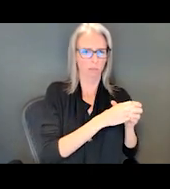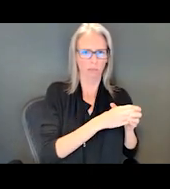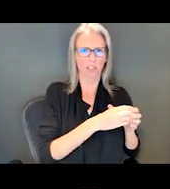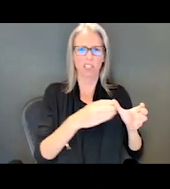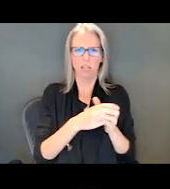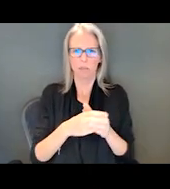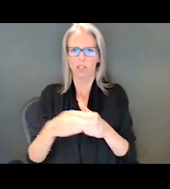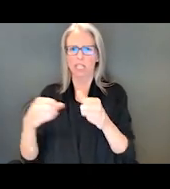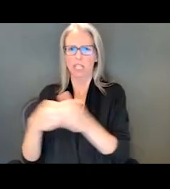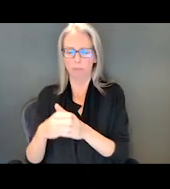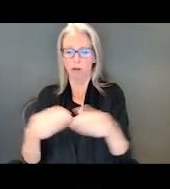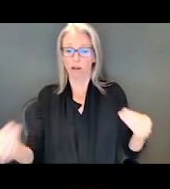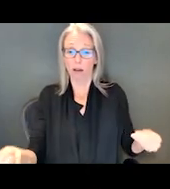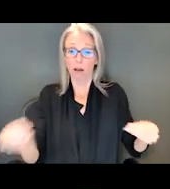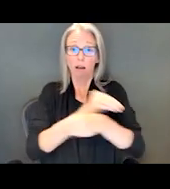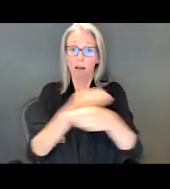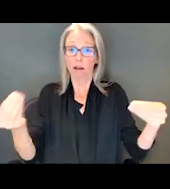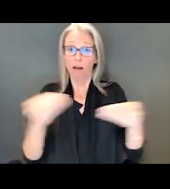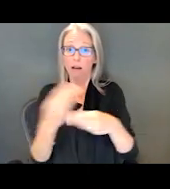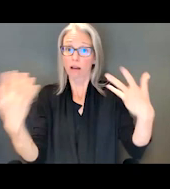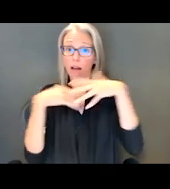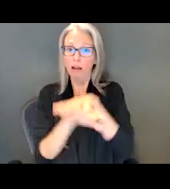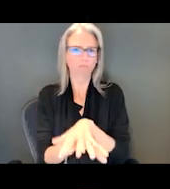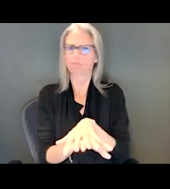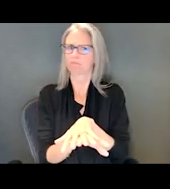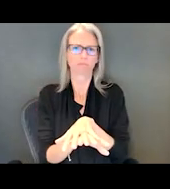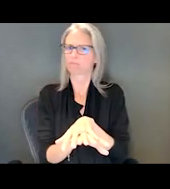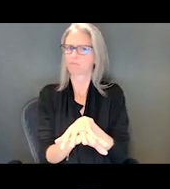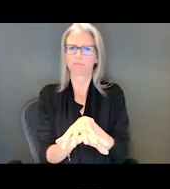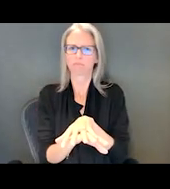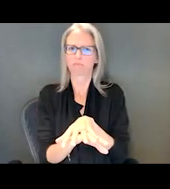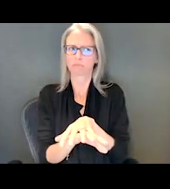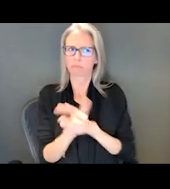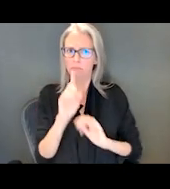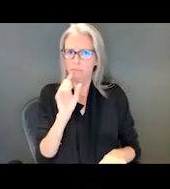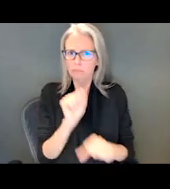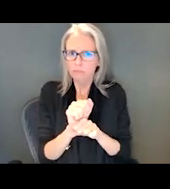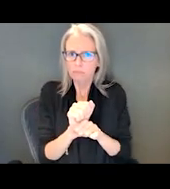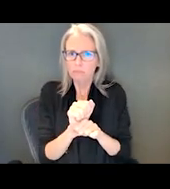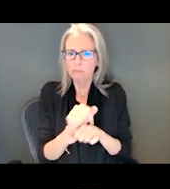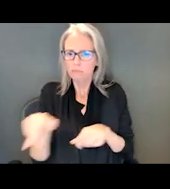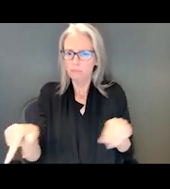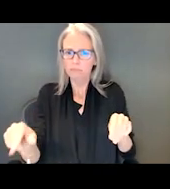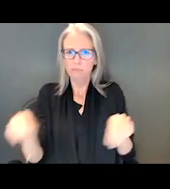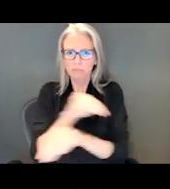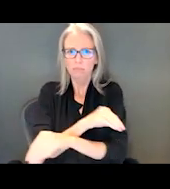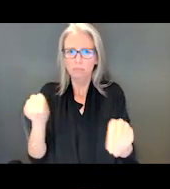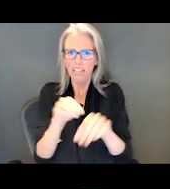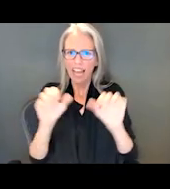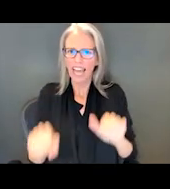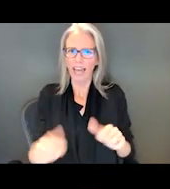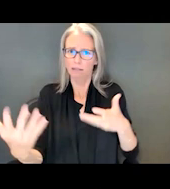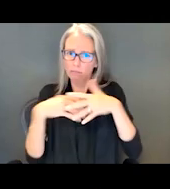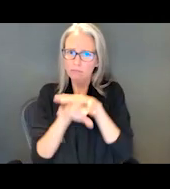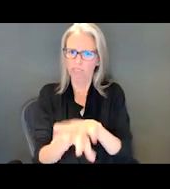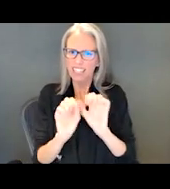So I, there's a lot of work to be done on intersectionality. And and that's needs to